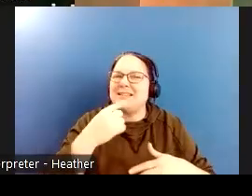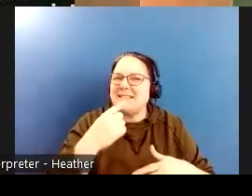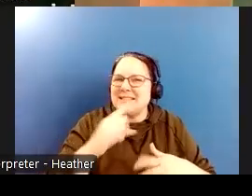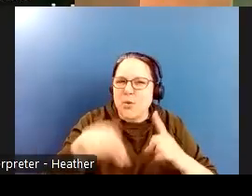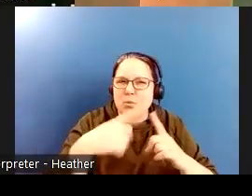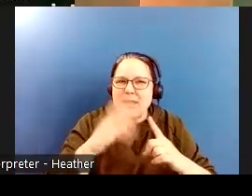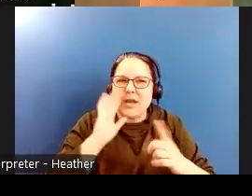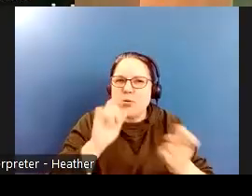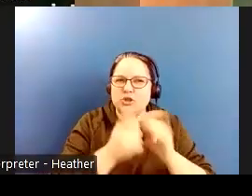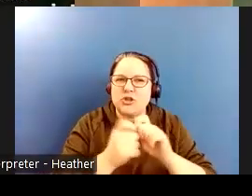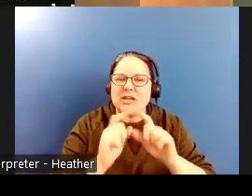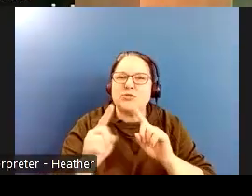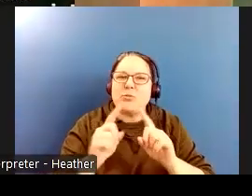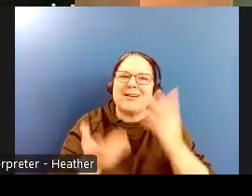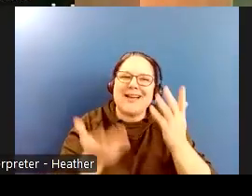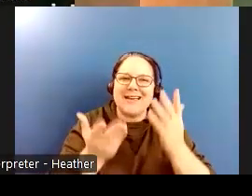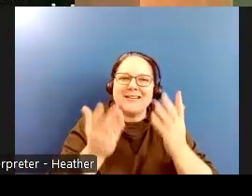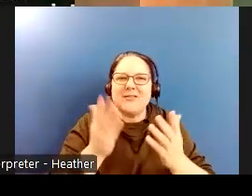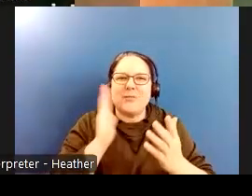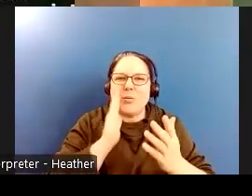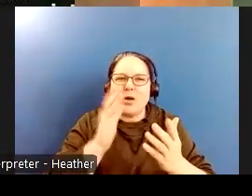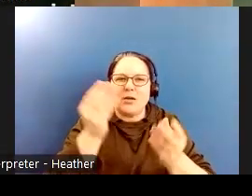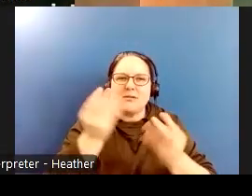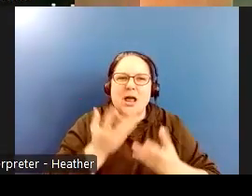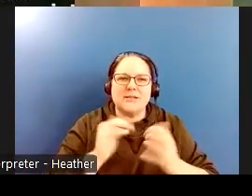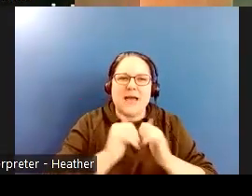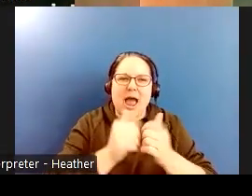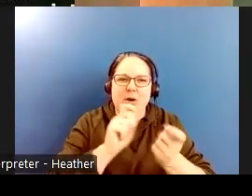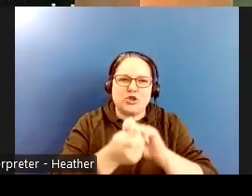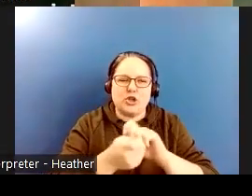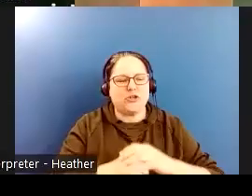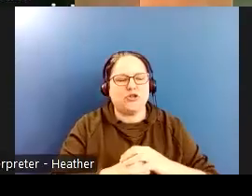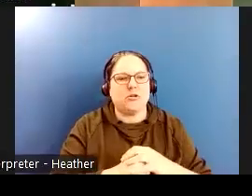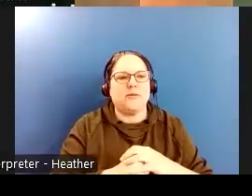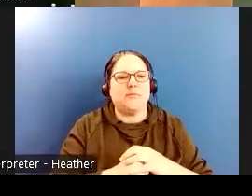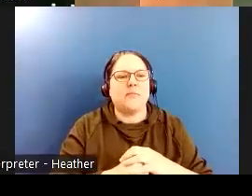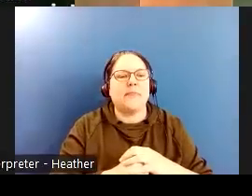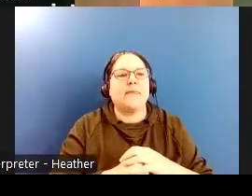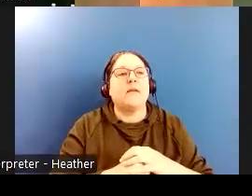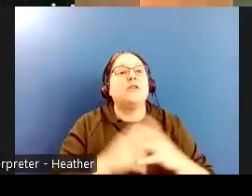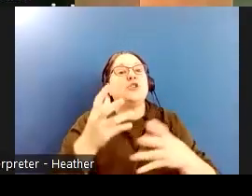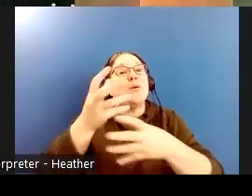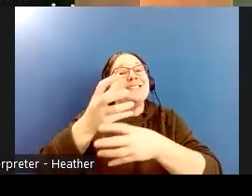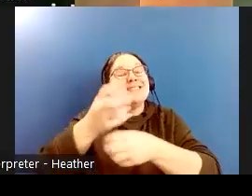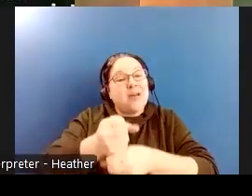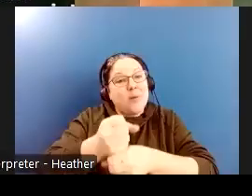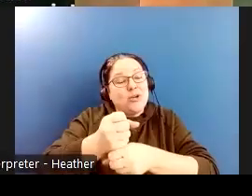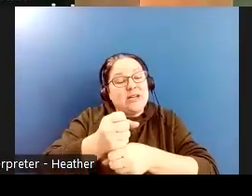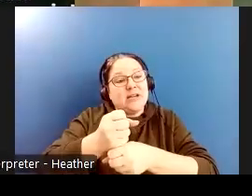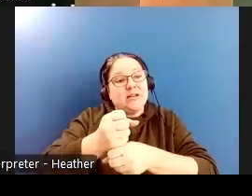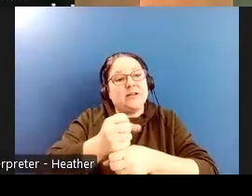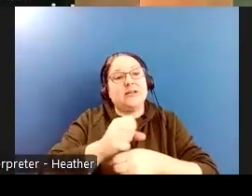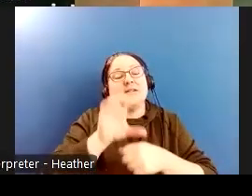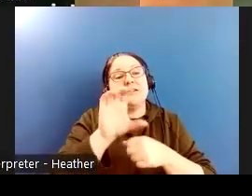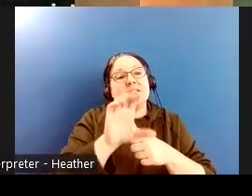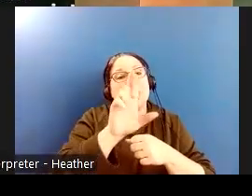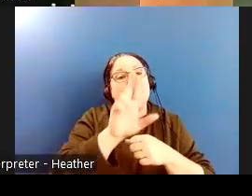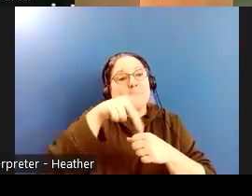tell us how. And then that's exactly what it does. Okay. And so in summary, um CRP CRP is a reliable